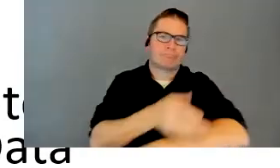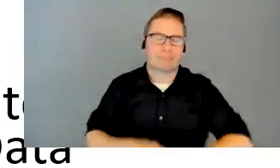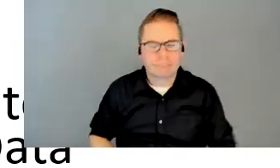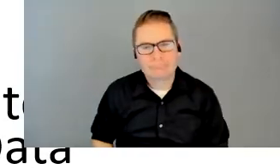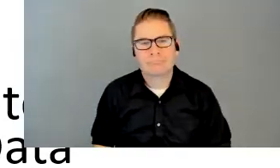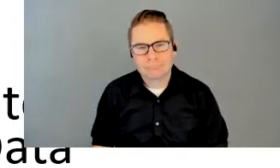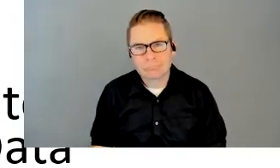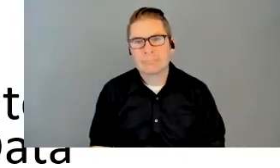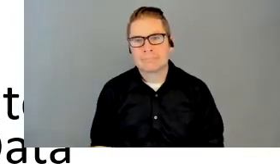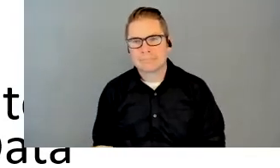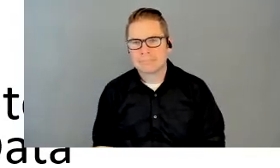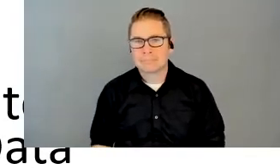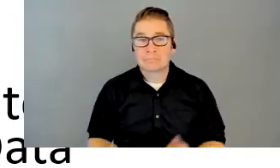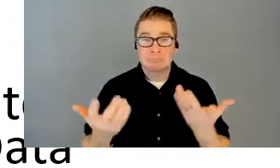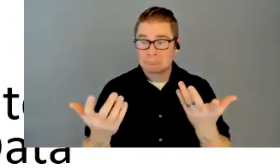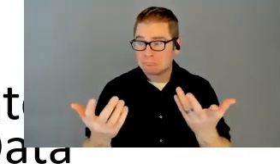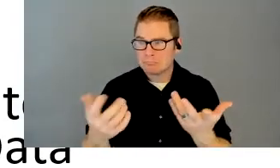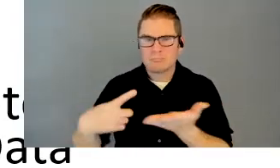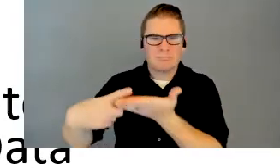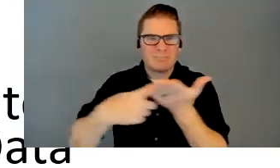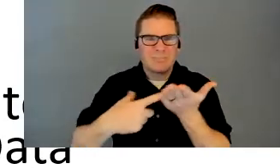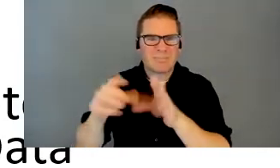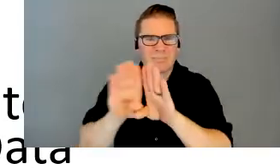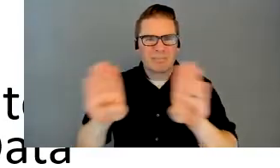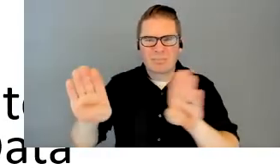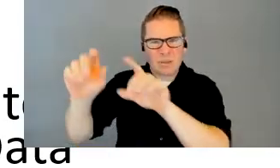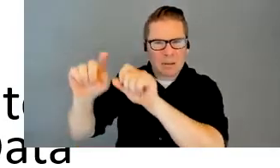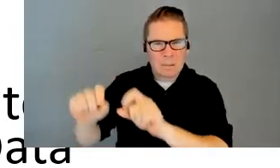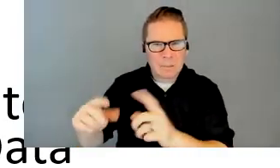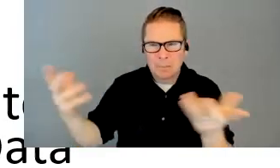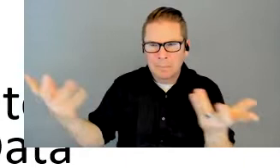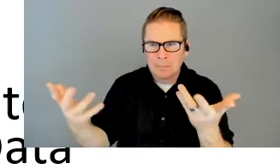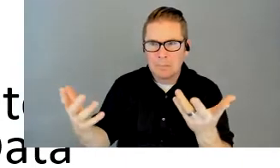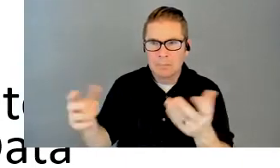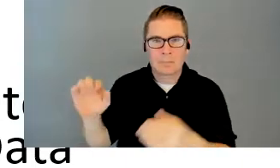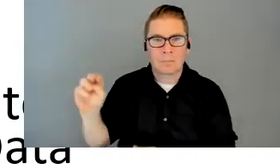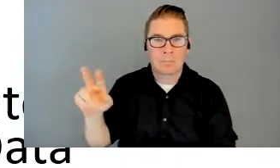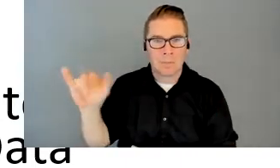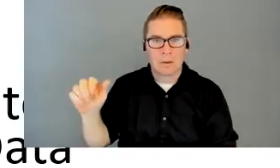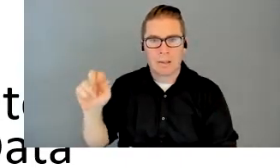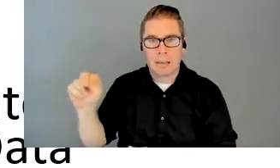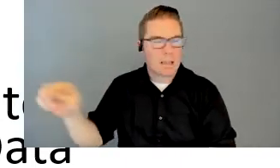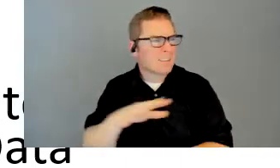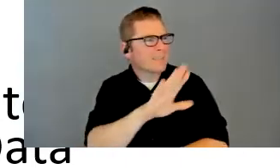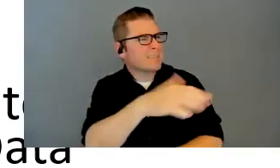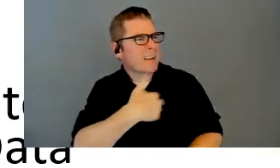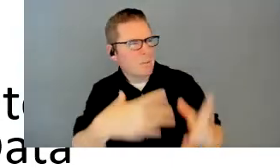What were our questions on the discussion board? I wanted to comment and something that Edward Krauss wrote about